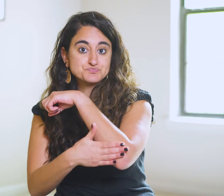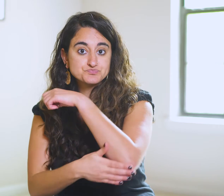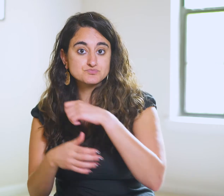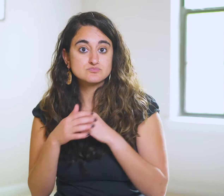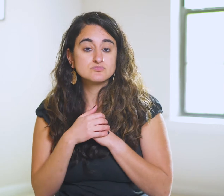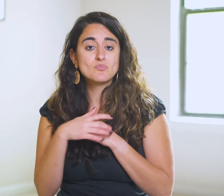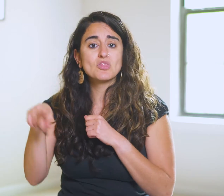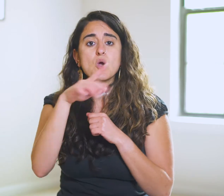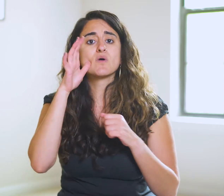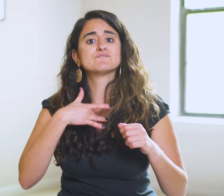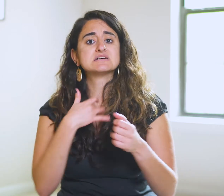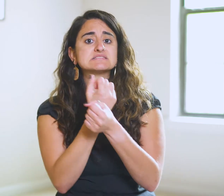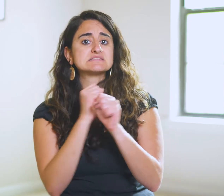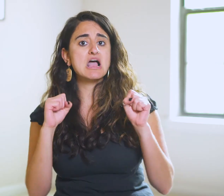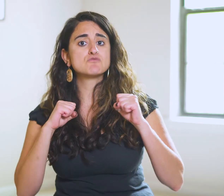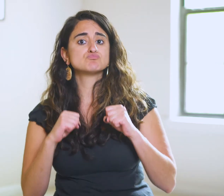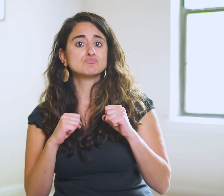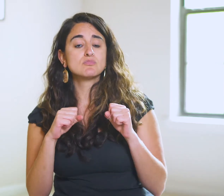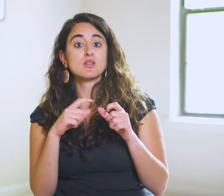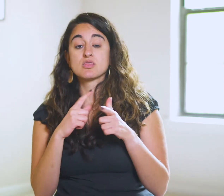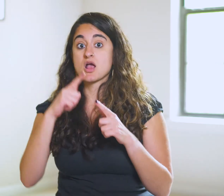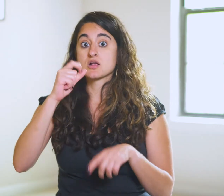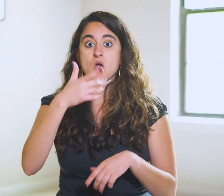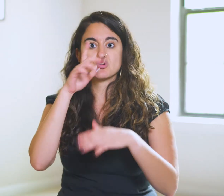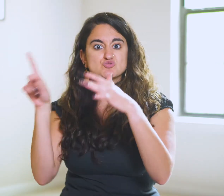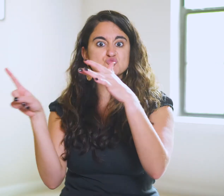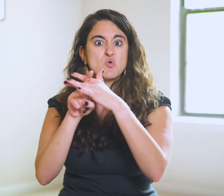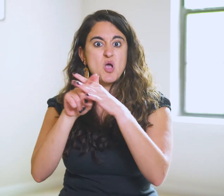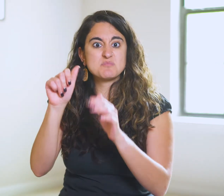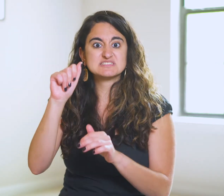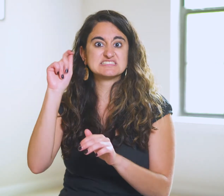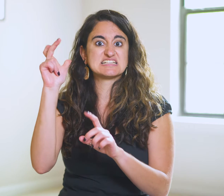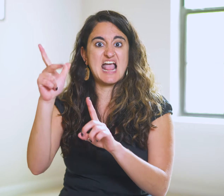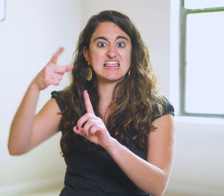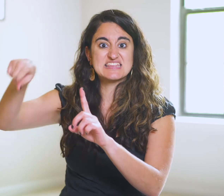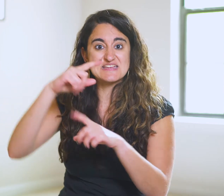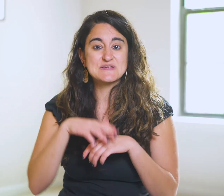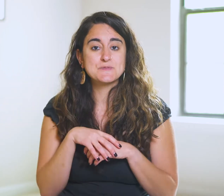They’ll be dwelling securely, then Gog will show up to attack them.